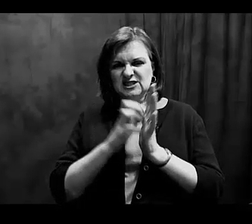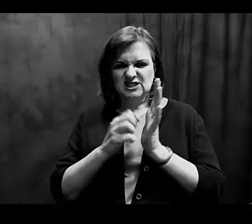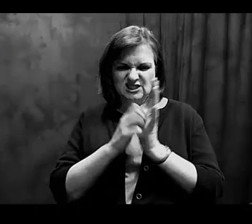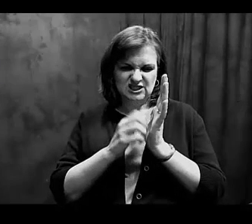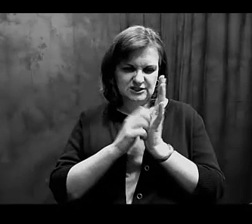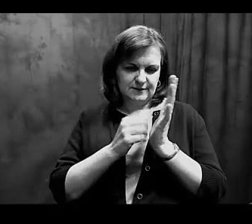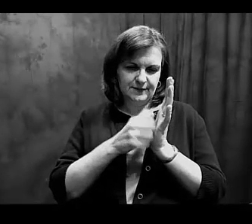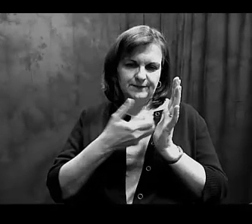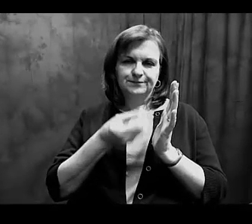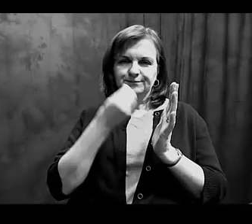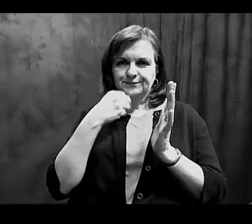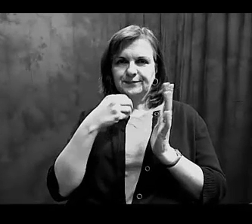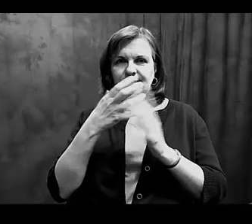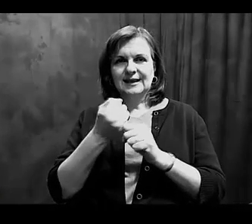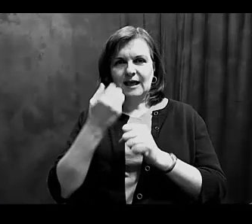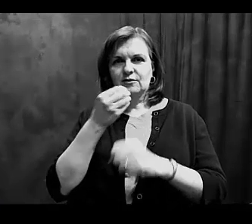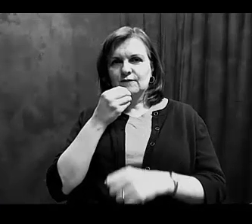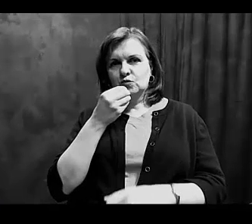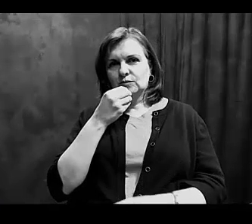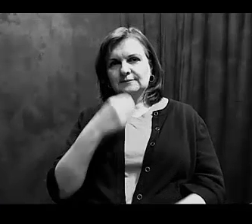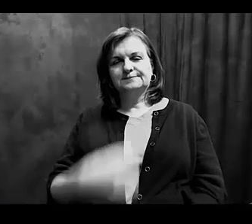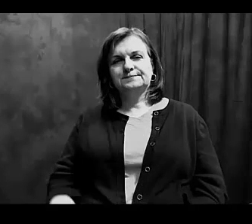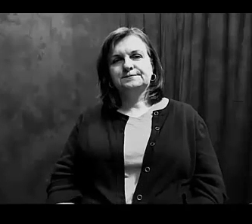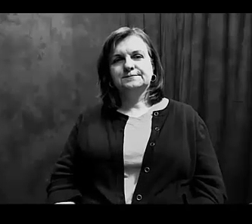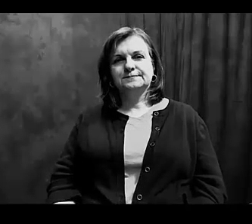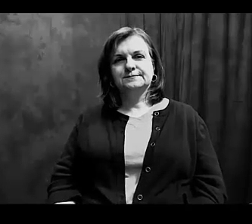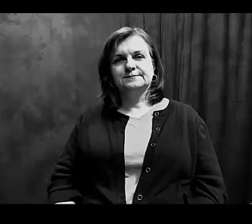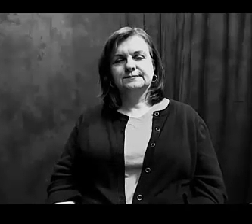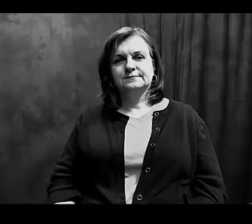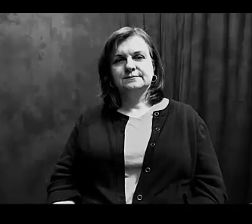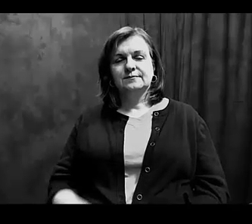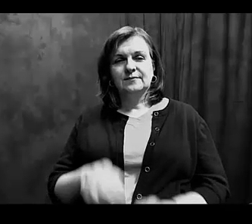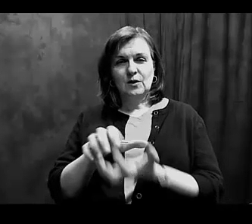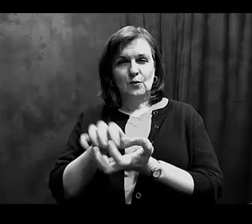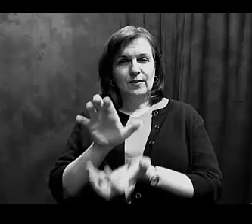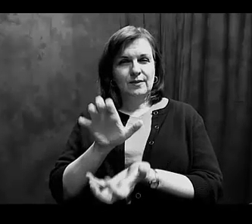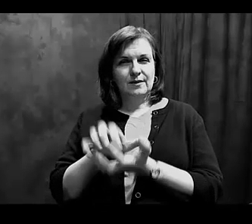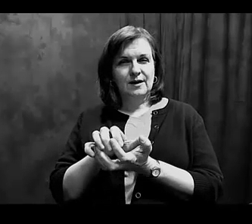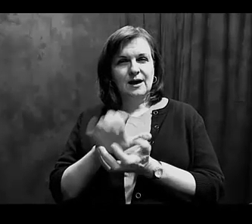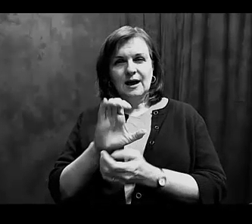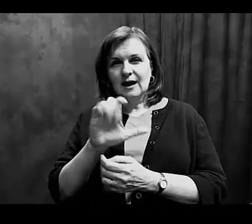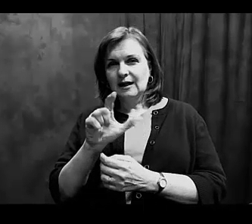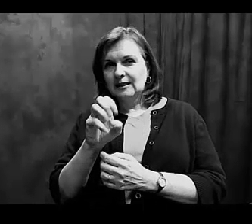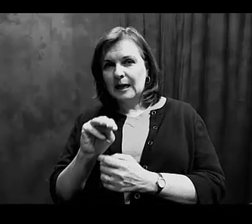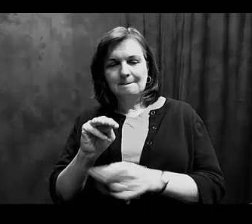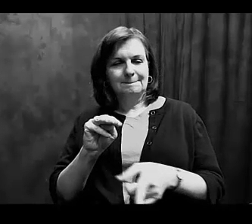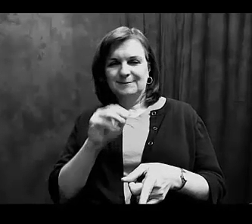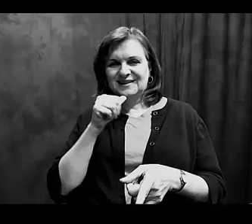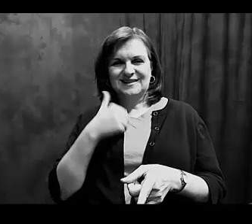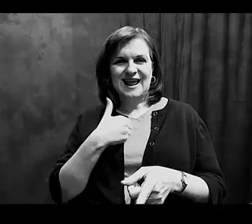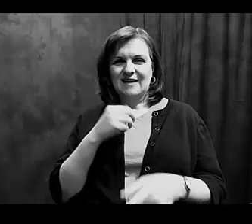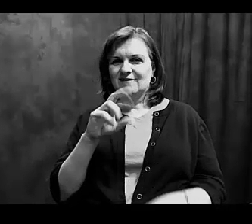surfaces to get food when we look at something like a clam here he doesn't have a mollusk when we look at our clam here he doesn't have a radula